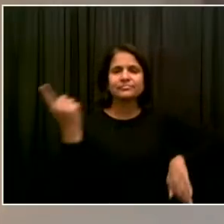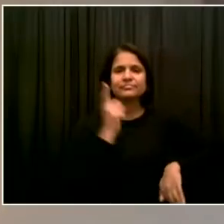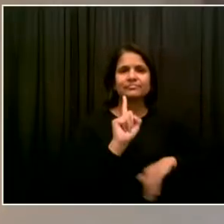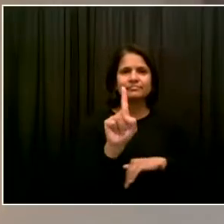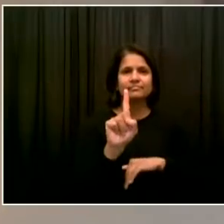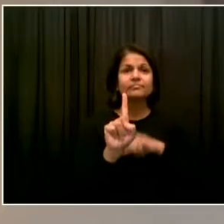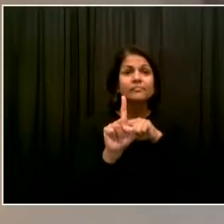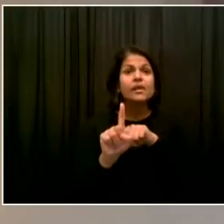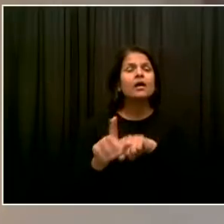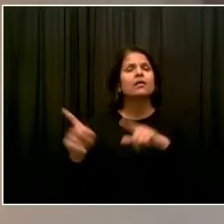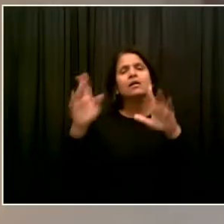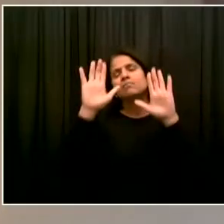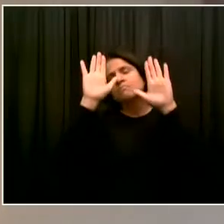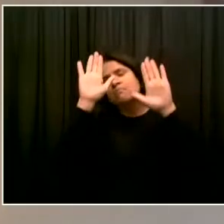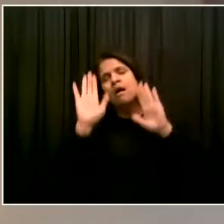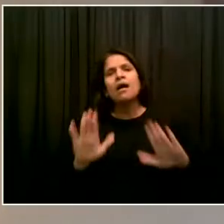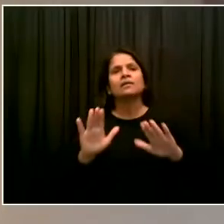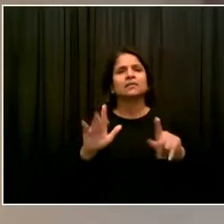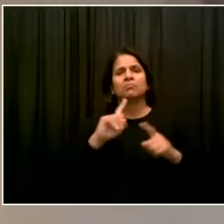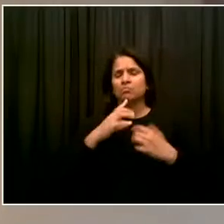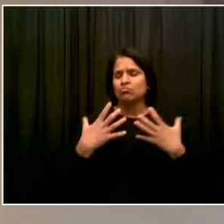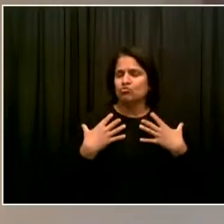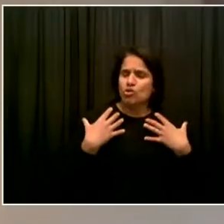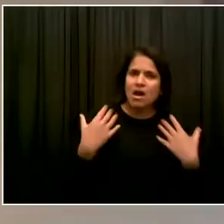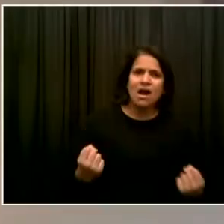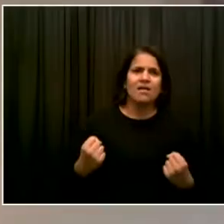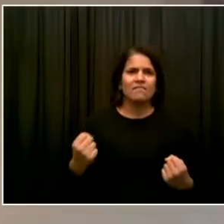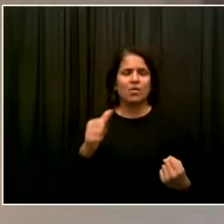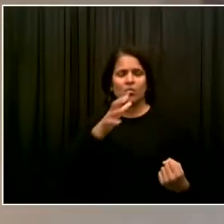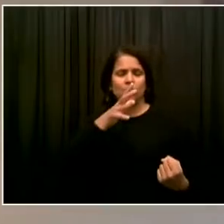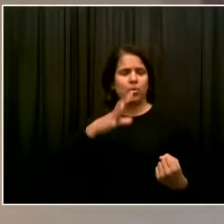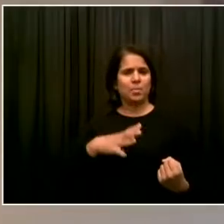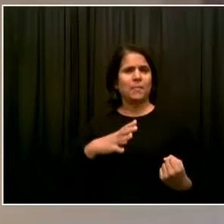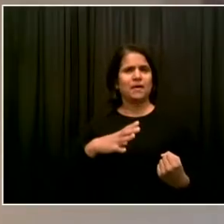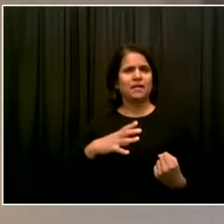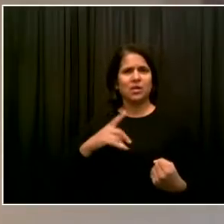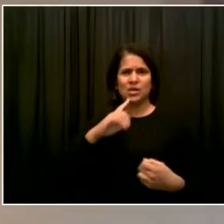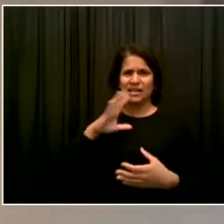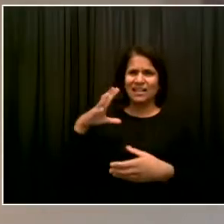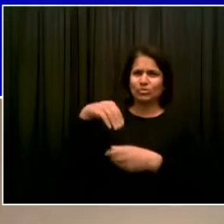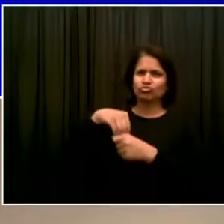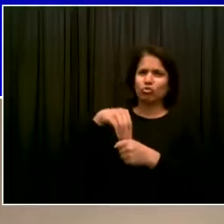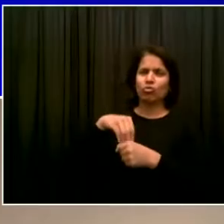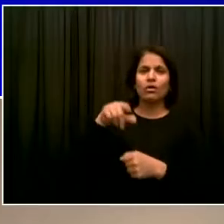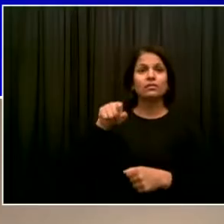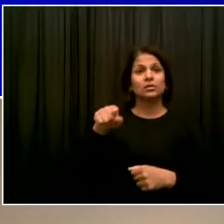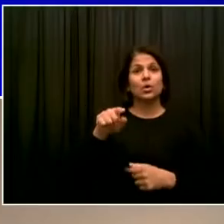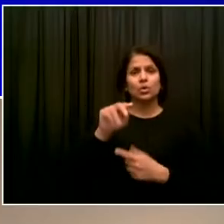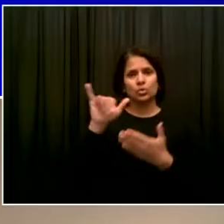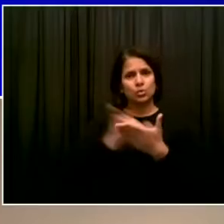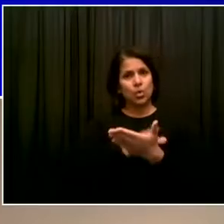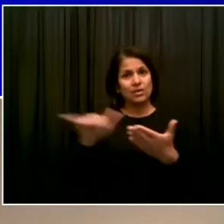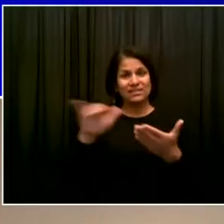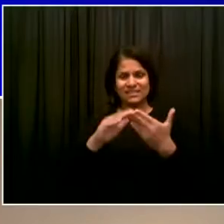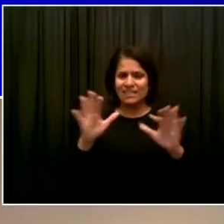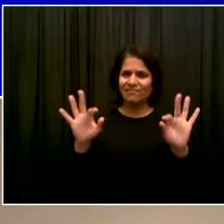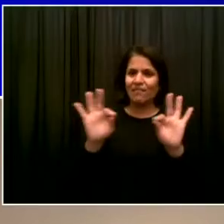SHE IS A BRILLIANT, BRAVE AND INCREDIBLE PERSON WHO EMBODIES THE VALUES OF OUR